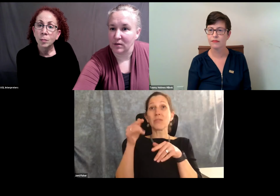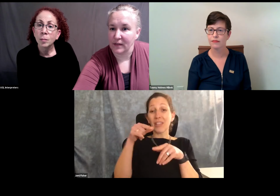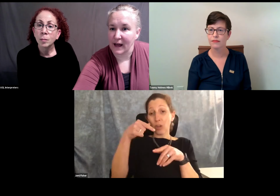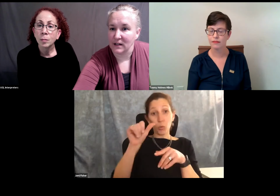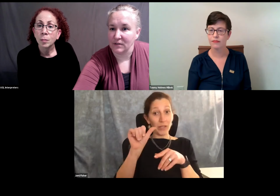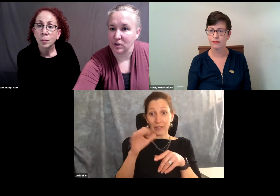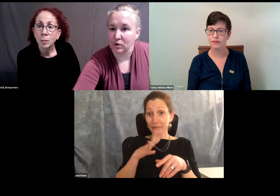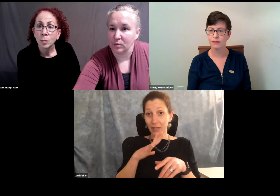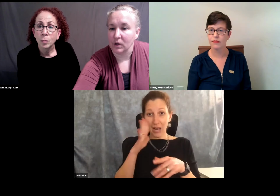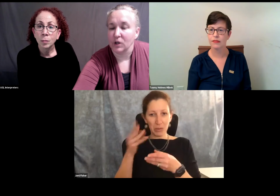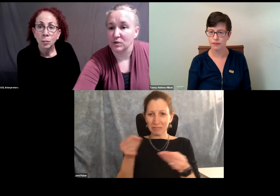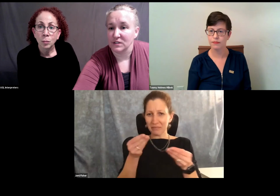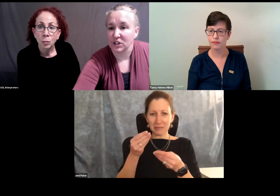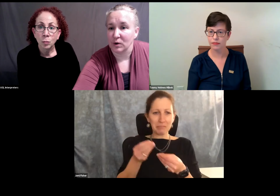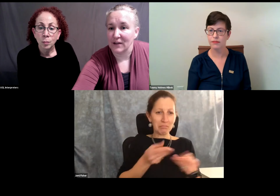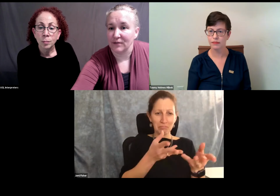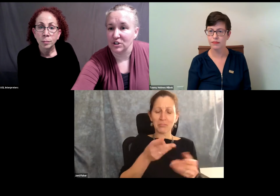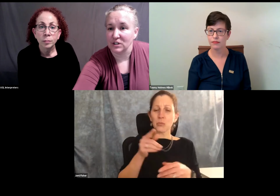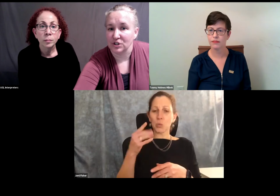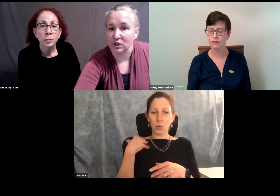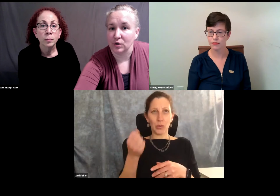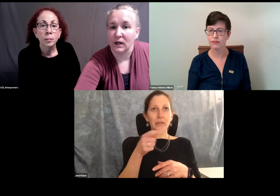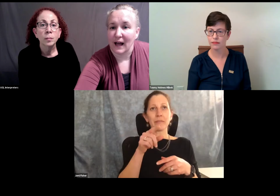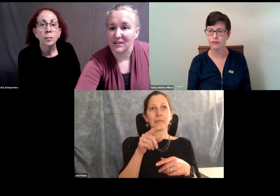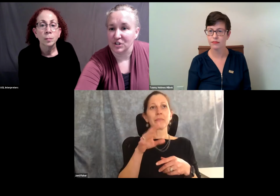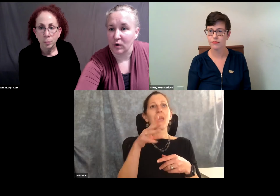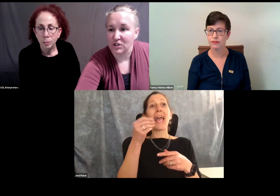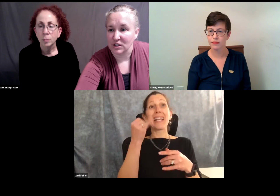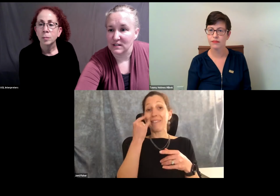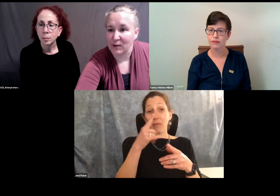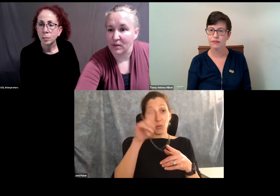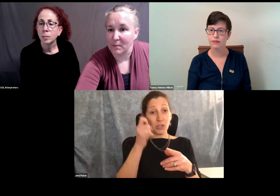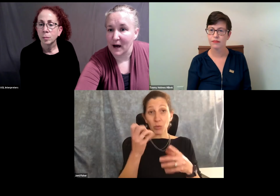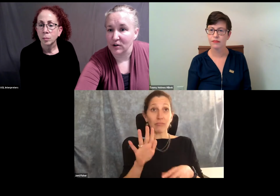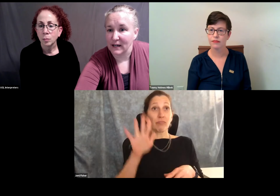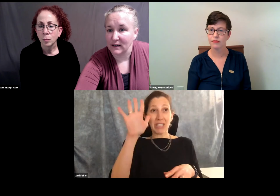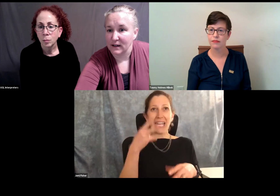that if you use the Q amp a function to ask your questions, I will then moderate.